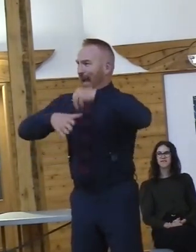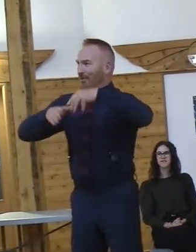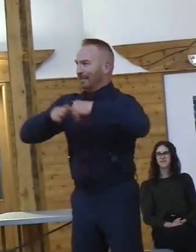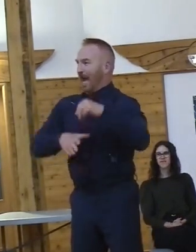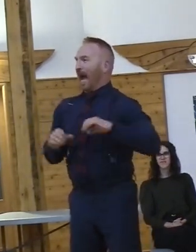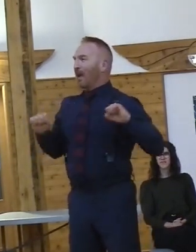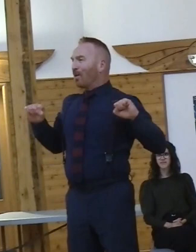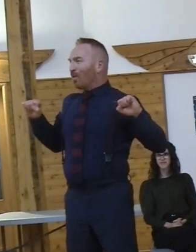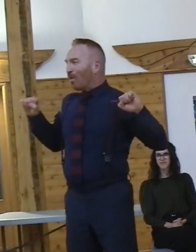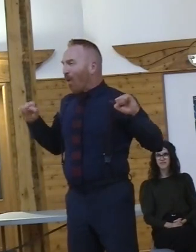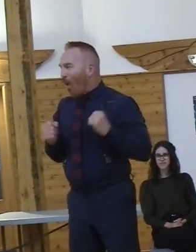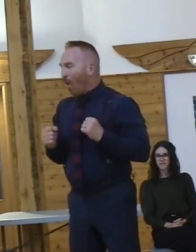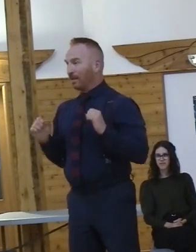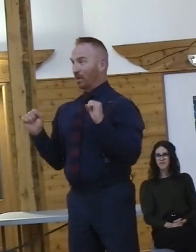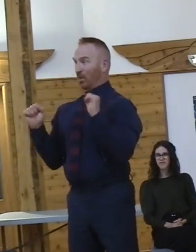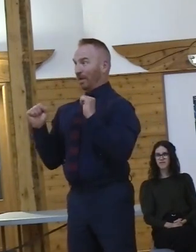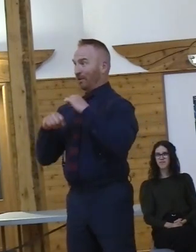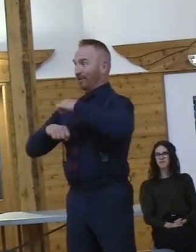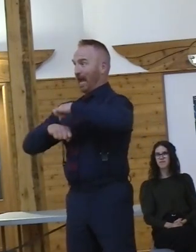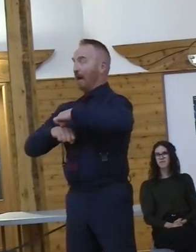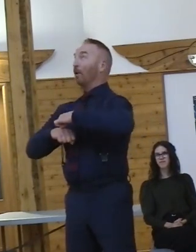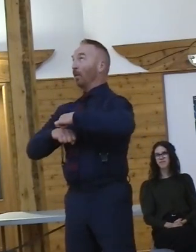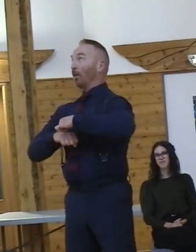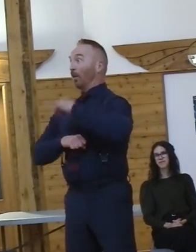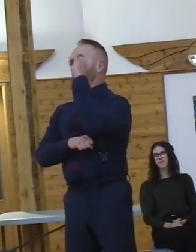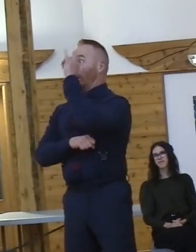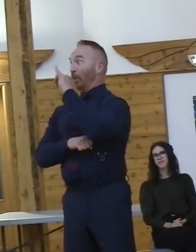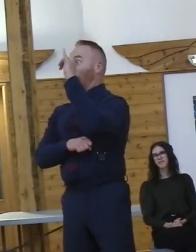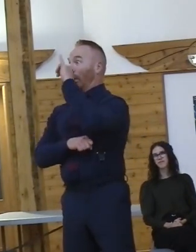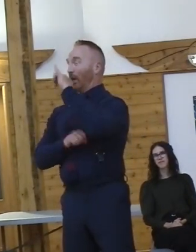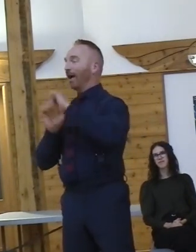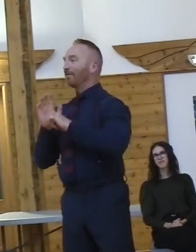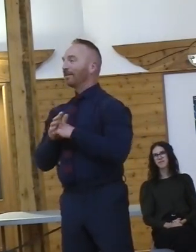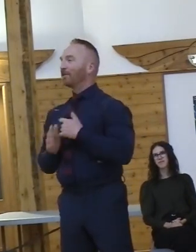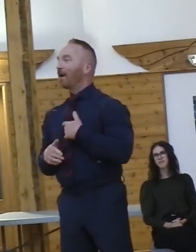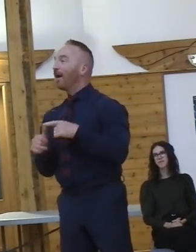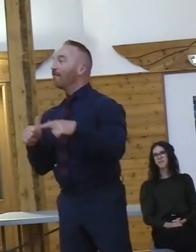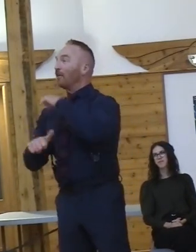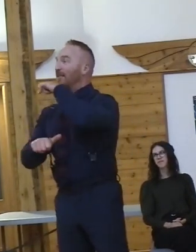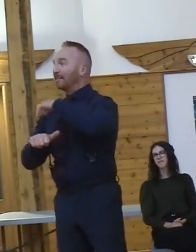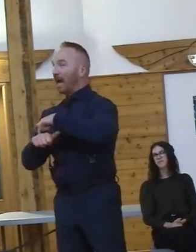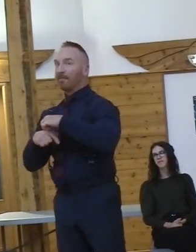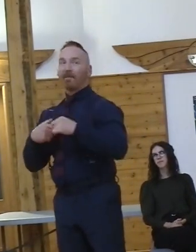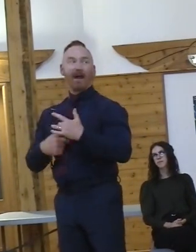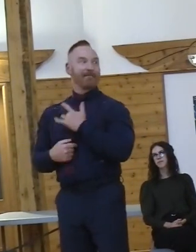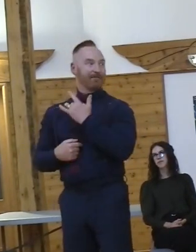For one of the first times in my life I didn't feel so erased or alone.